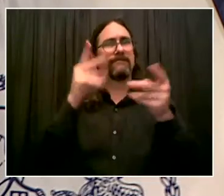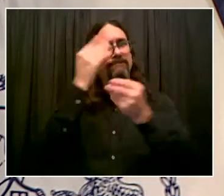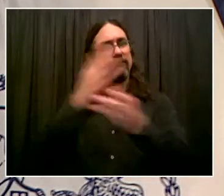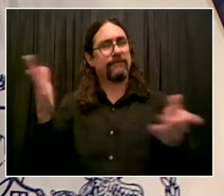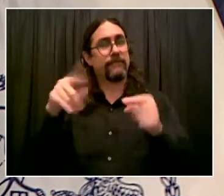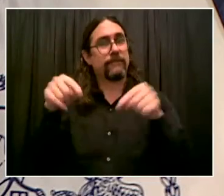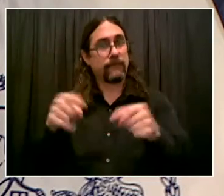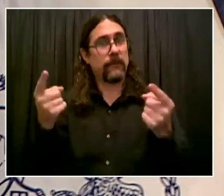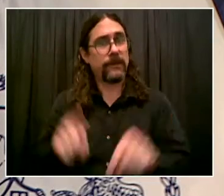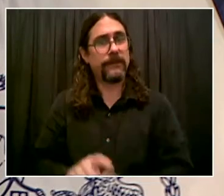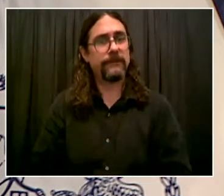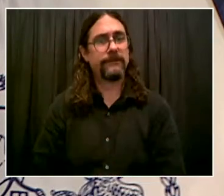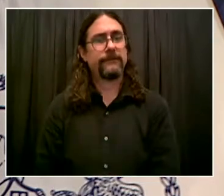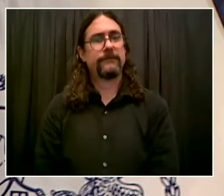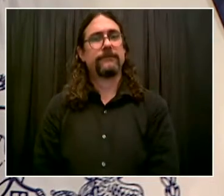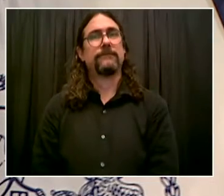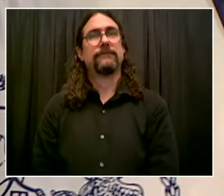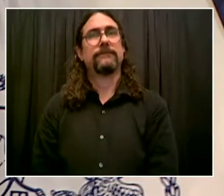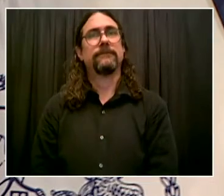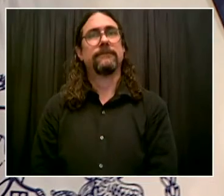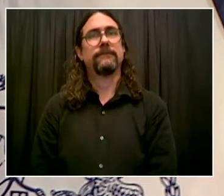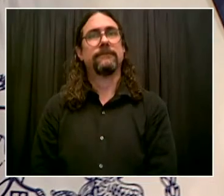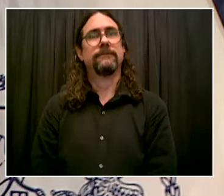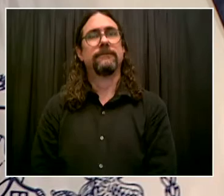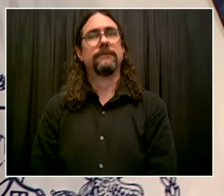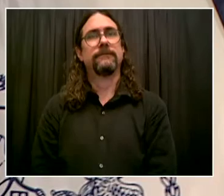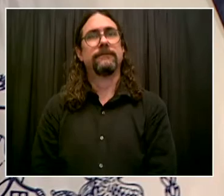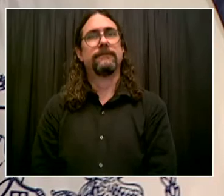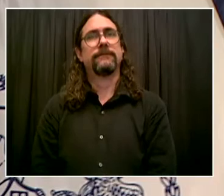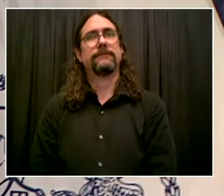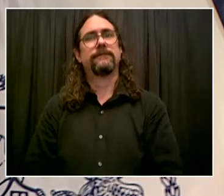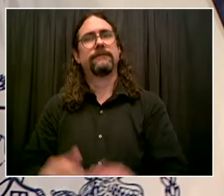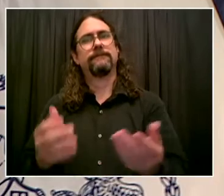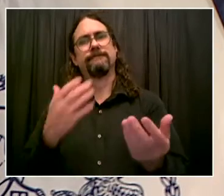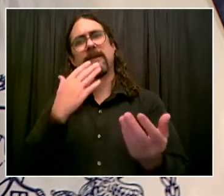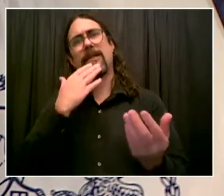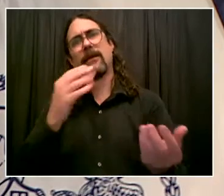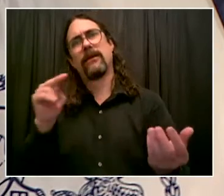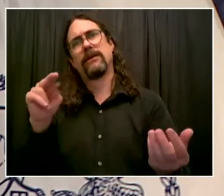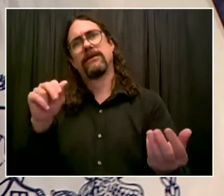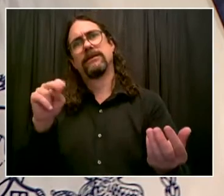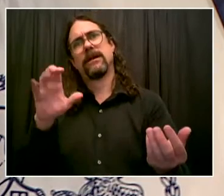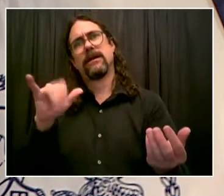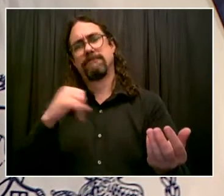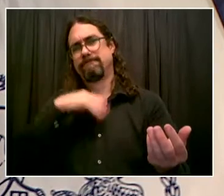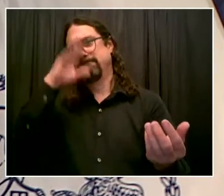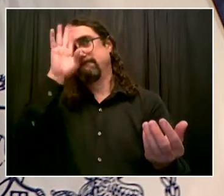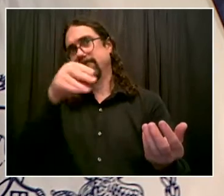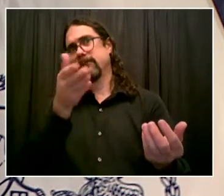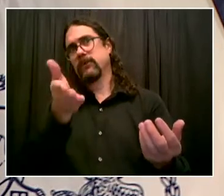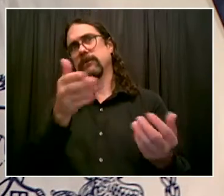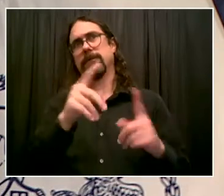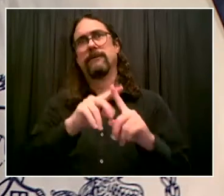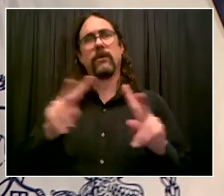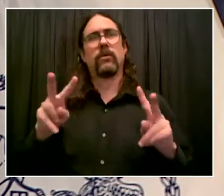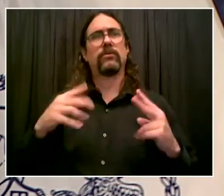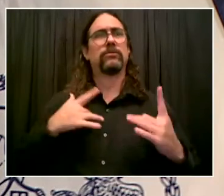THANK YOU FOR THAT. NANCY, THANK YOU. IT IS SO